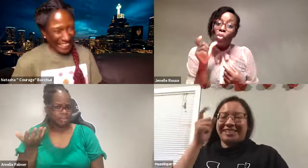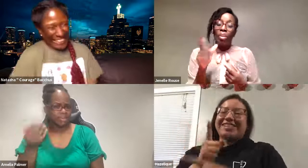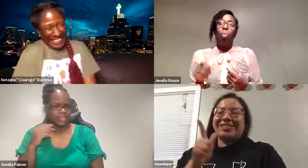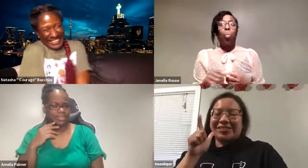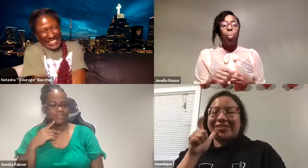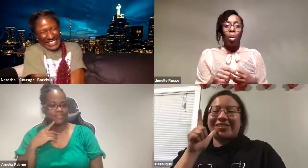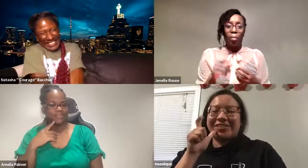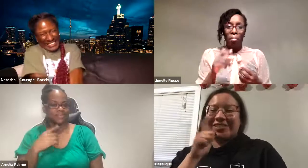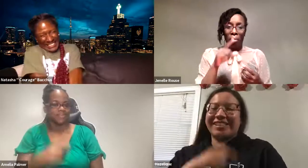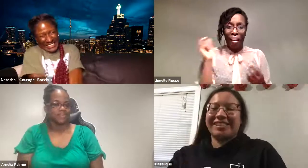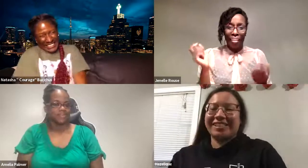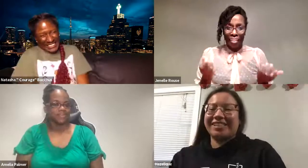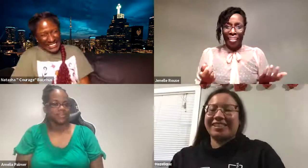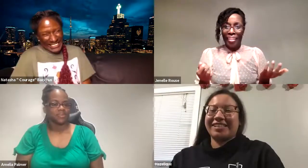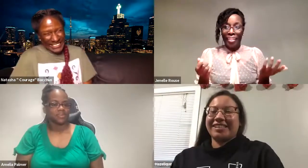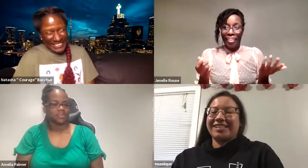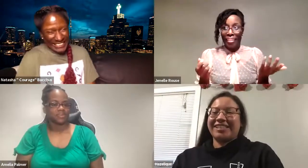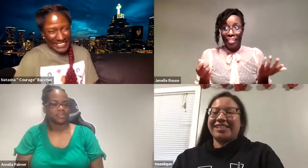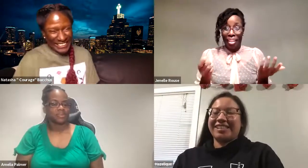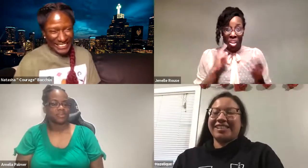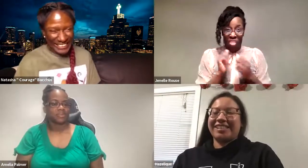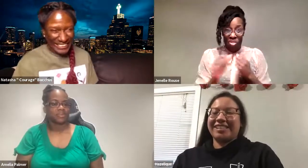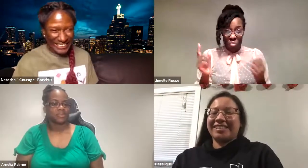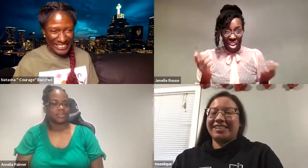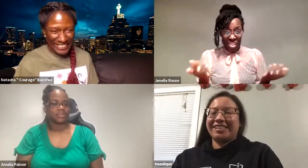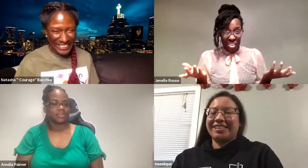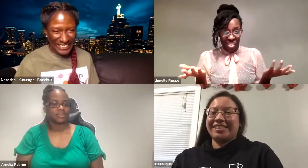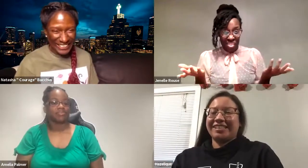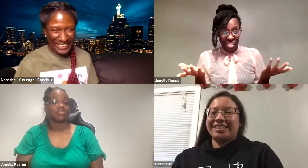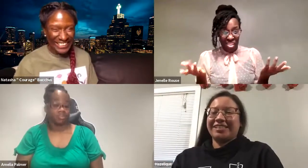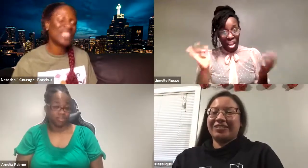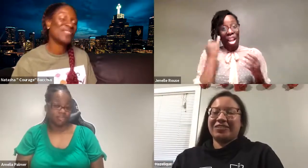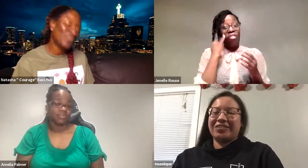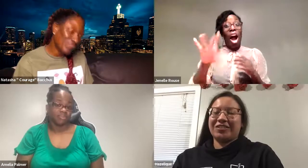you know? for whom has it influenced? to whom has it not influenced? i think it's influenced